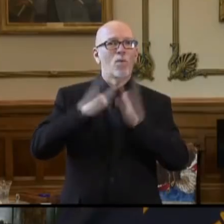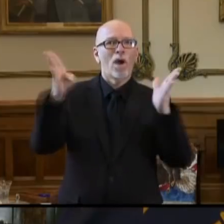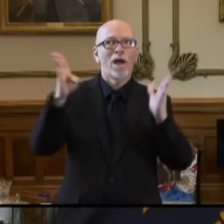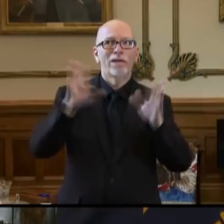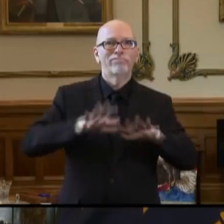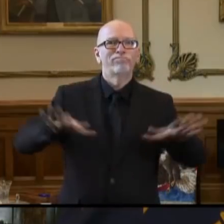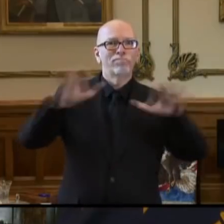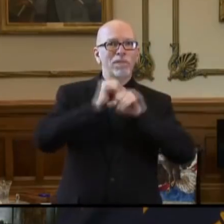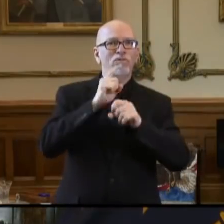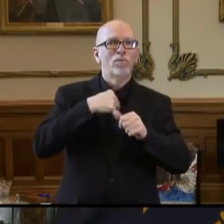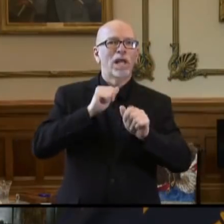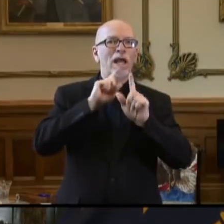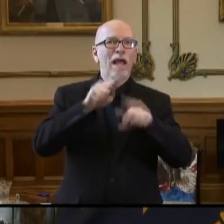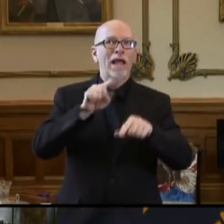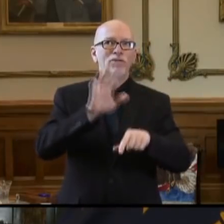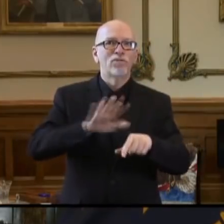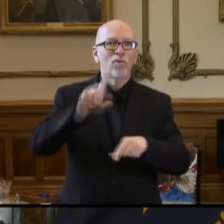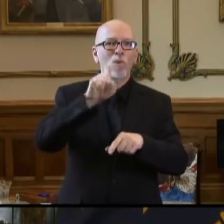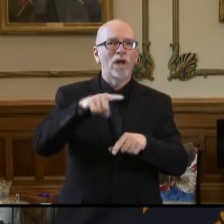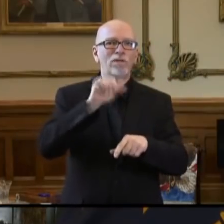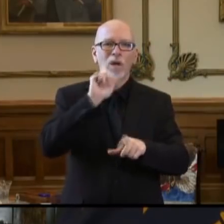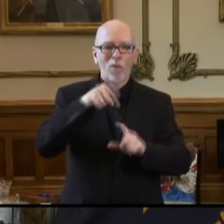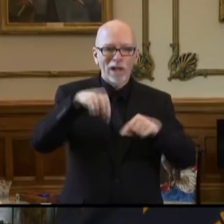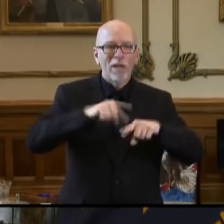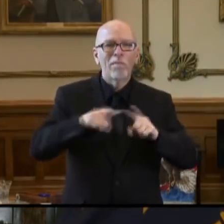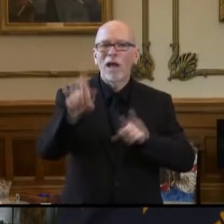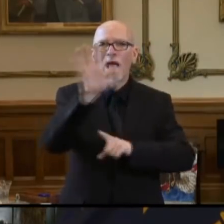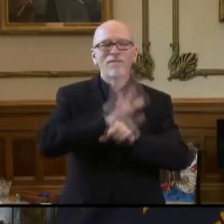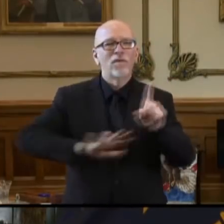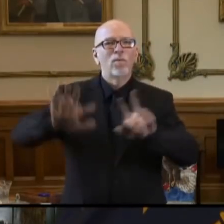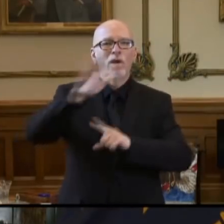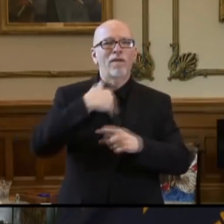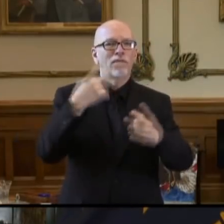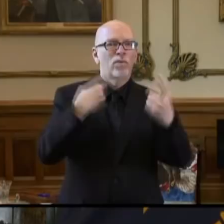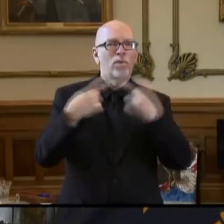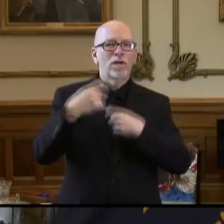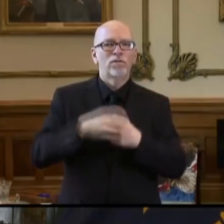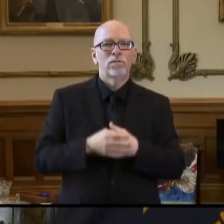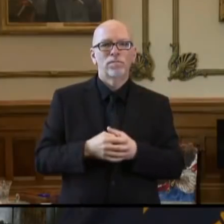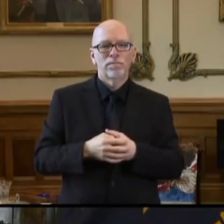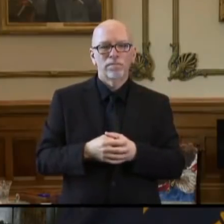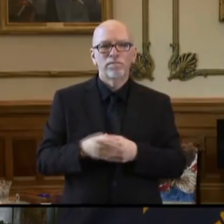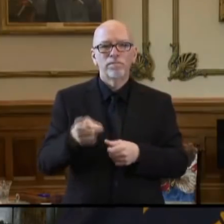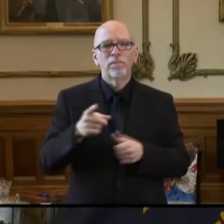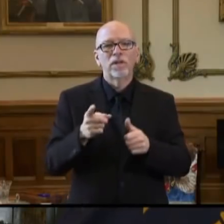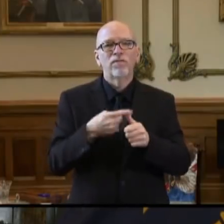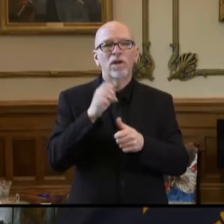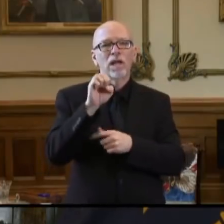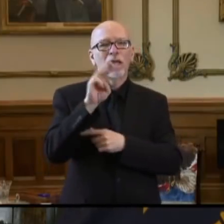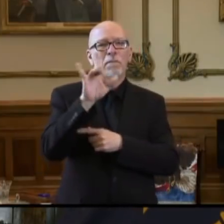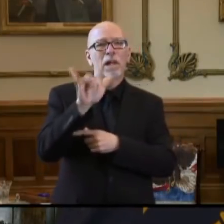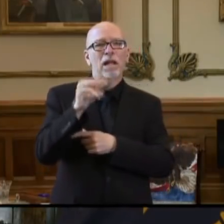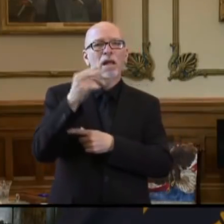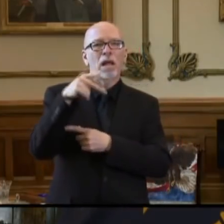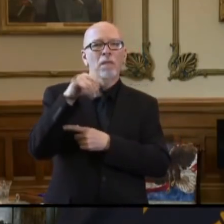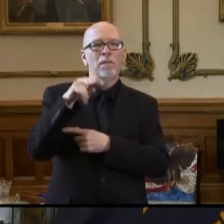THERE'S A LITTLE TWIST ON OUR FORMAT AND THAT WE'VE GONE STATEWIDE TO MAKE SURE THAT WE CAN ANSWER QUESTIONS IN EVERY